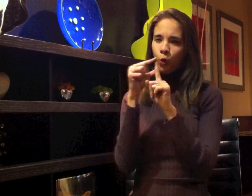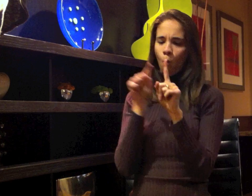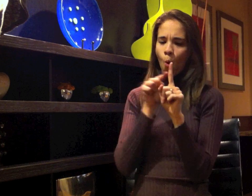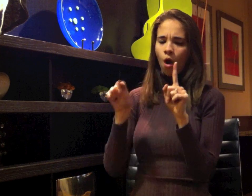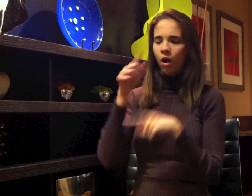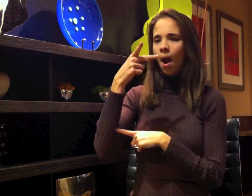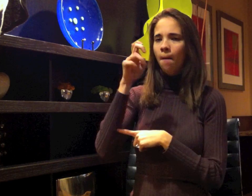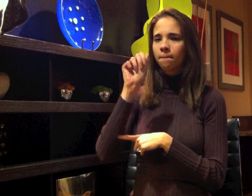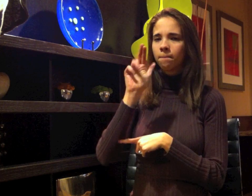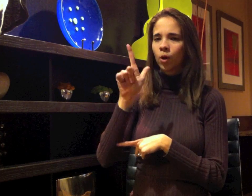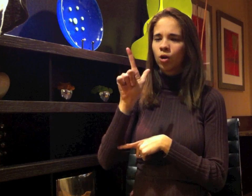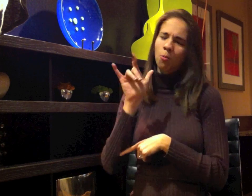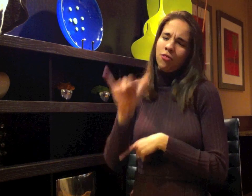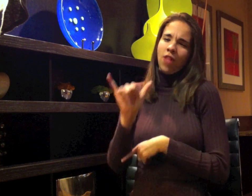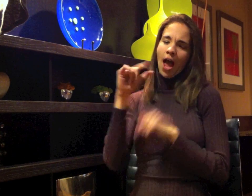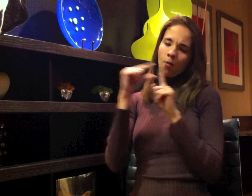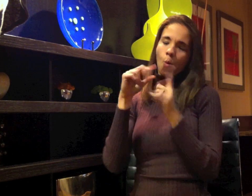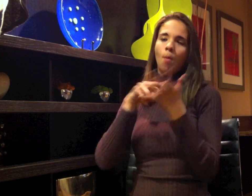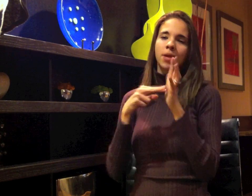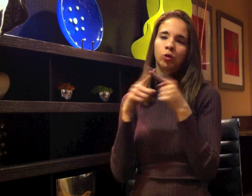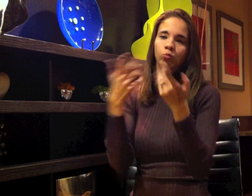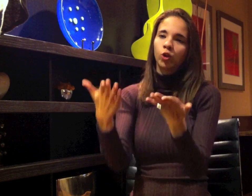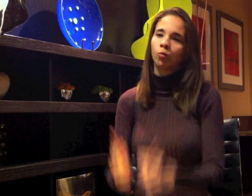What does the word “Pearl” mean to you?